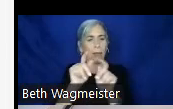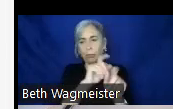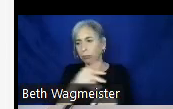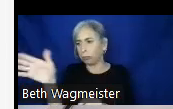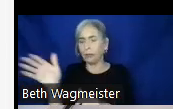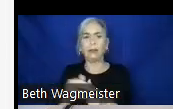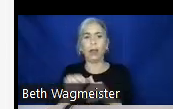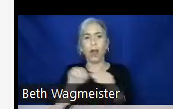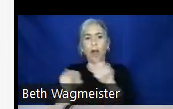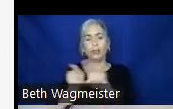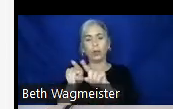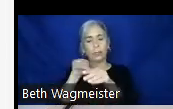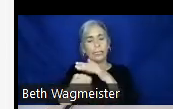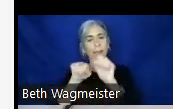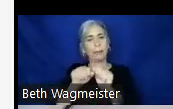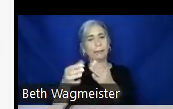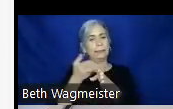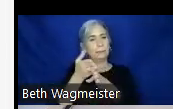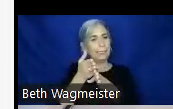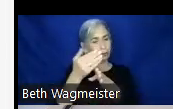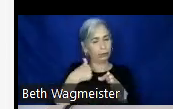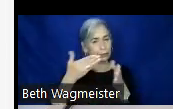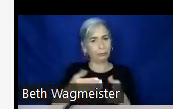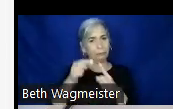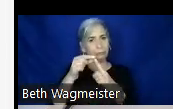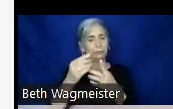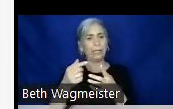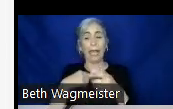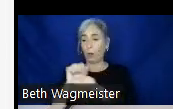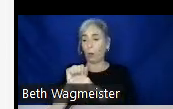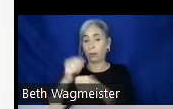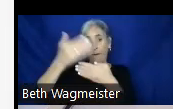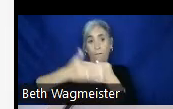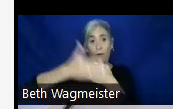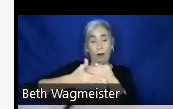accessibility specialist, having worked as the front end developer and accessibility